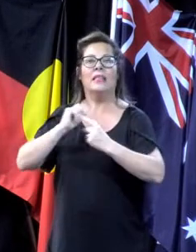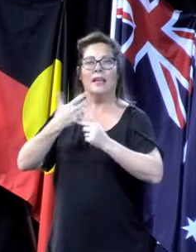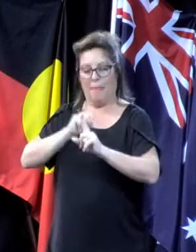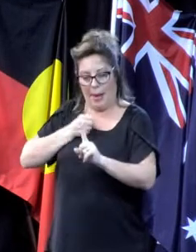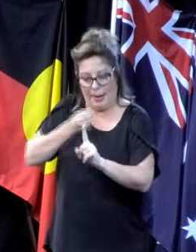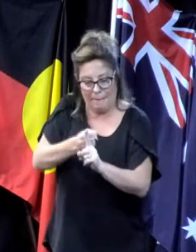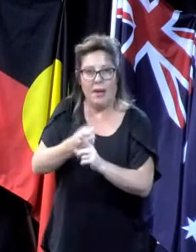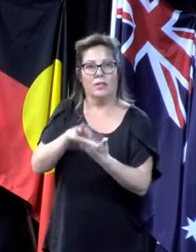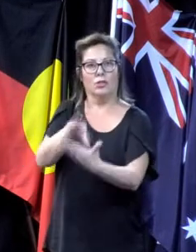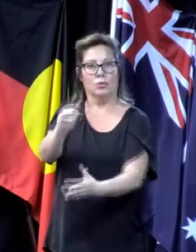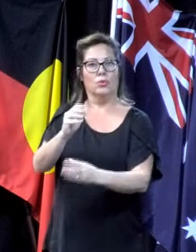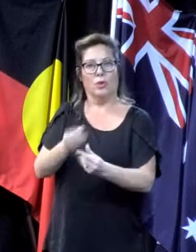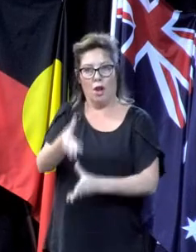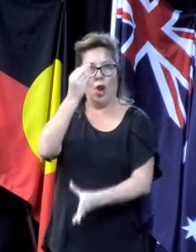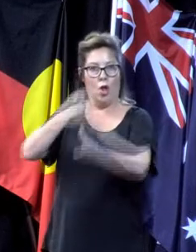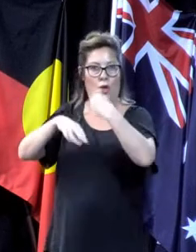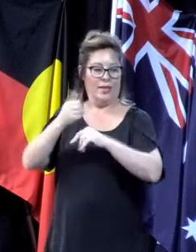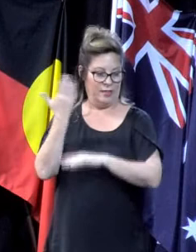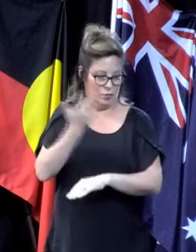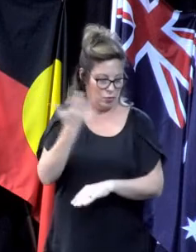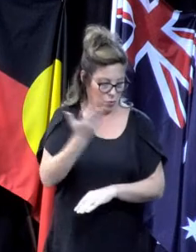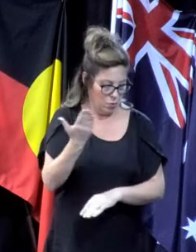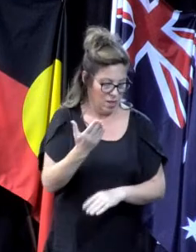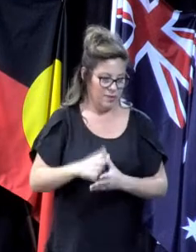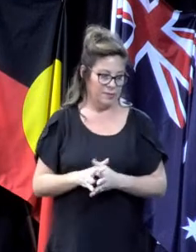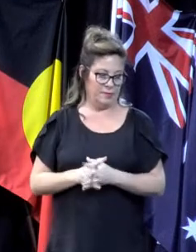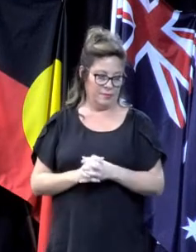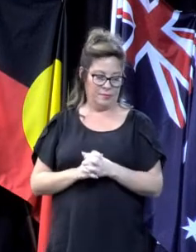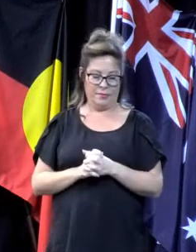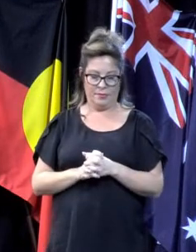OK, do you have any further comment in respect of that?